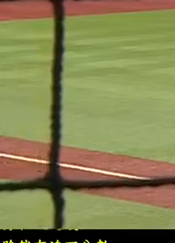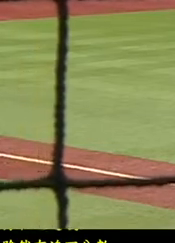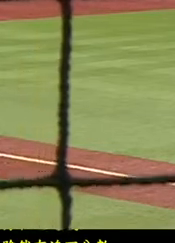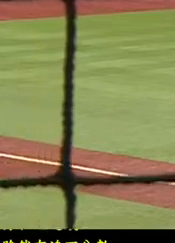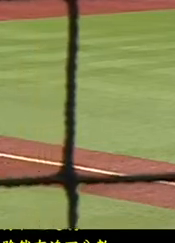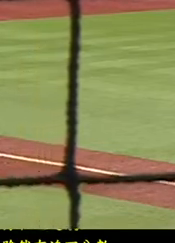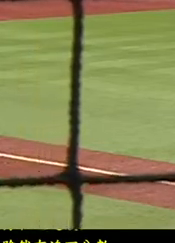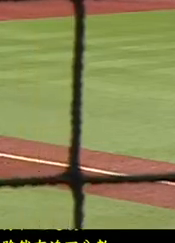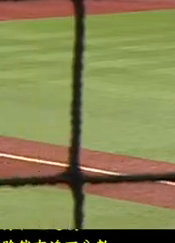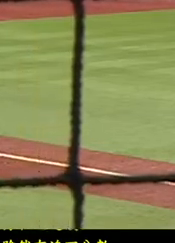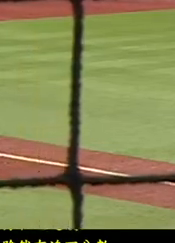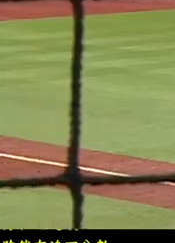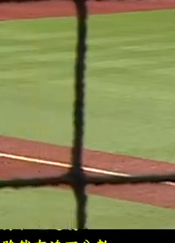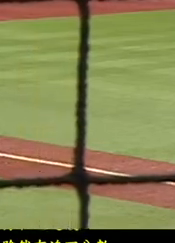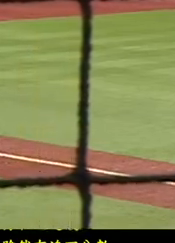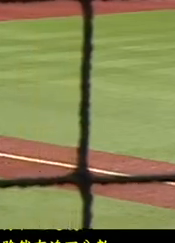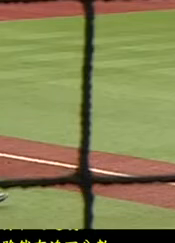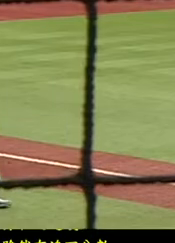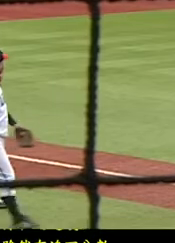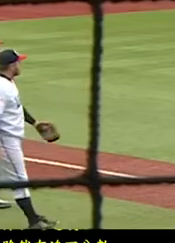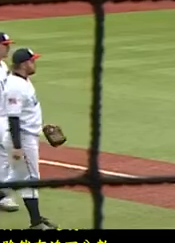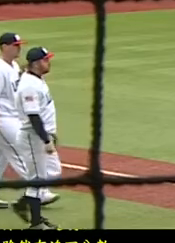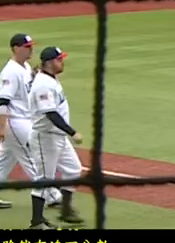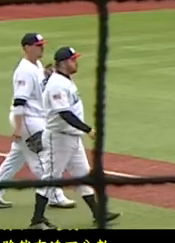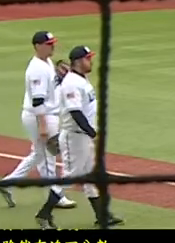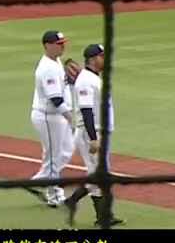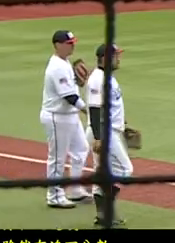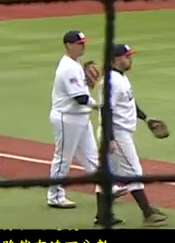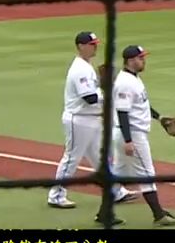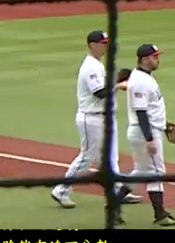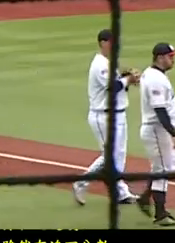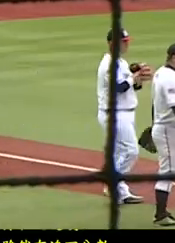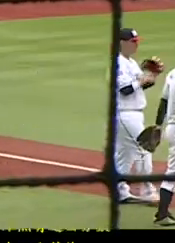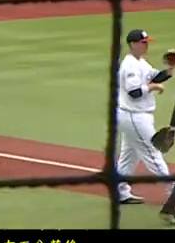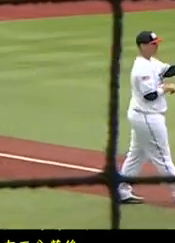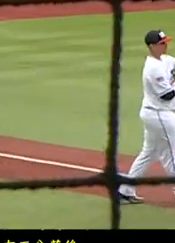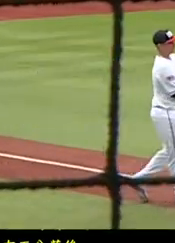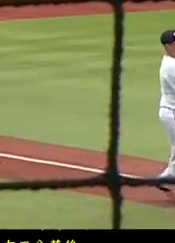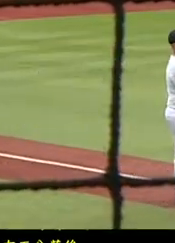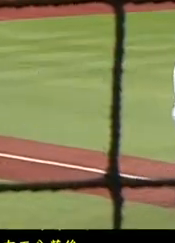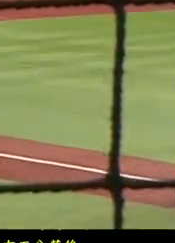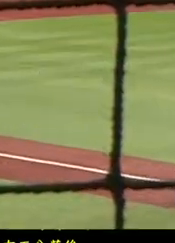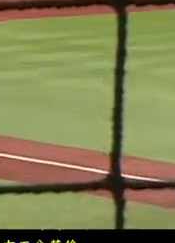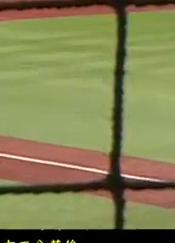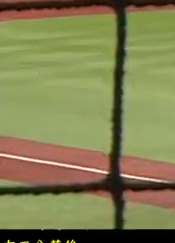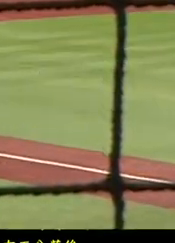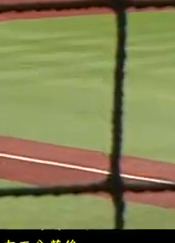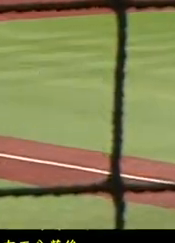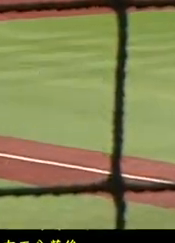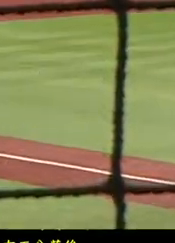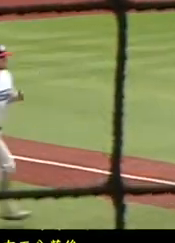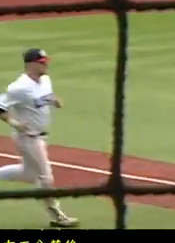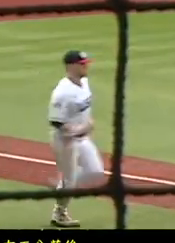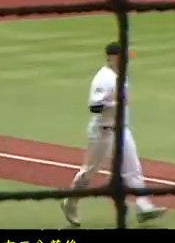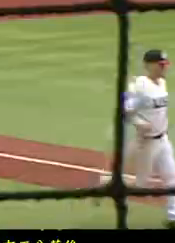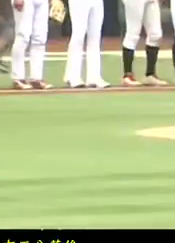. Well, according to the conference records, it is confirmed here. In the previous one After the half-game announcement was over,